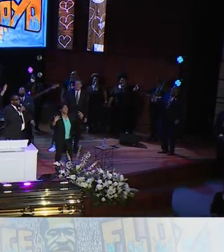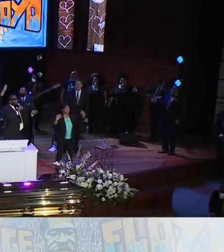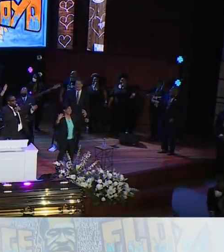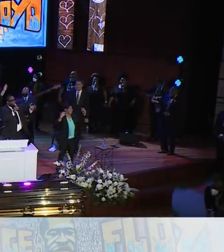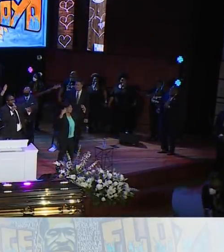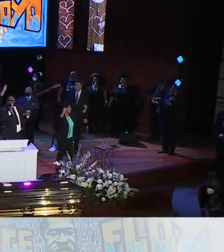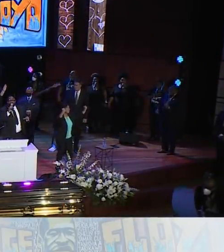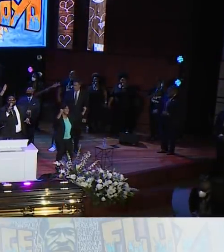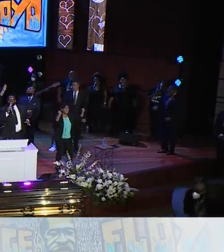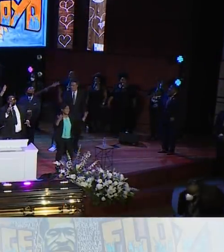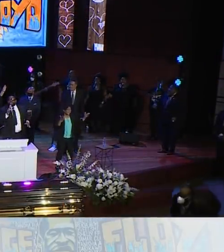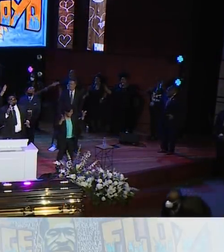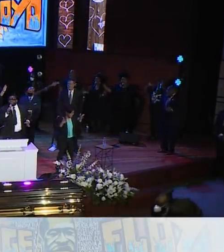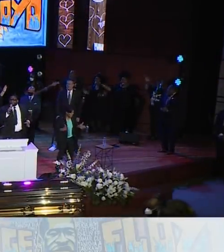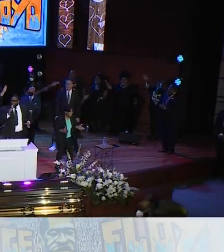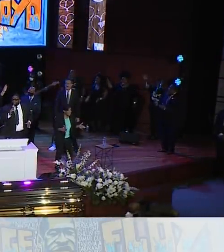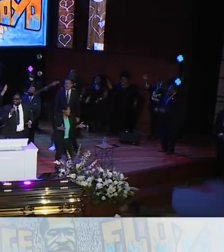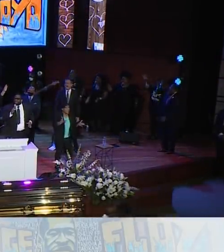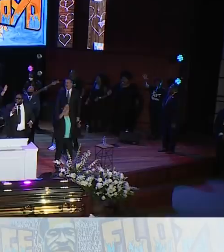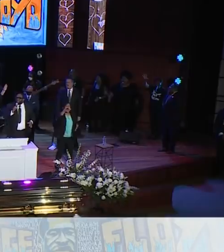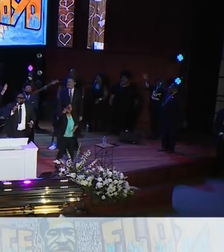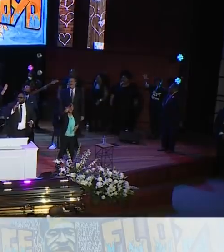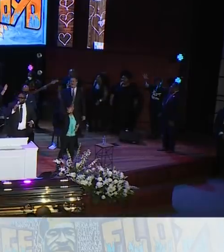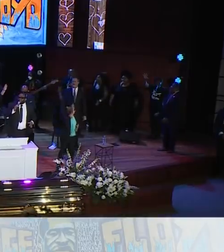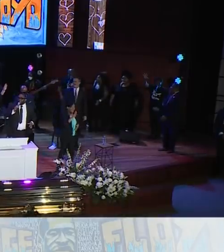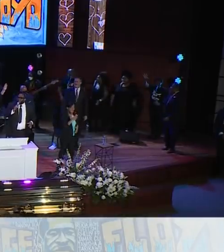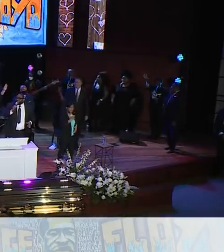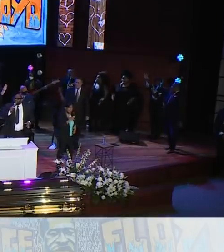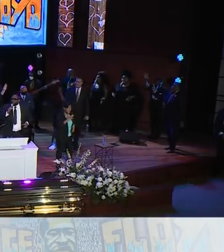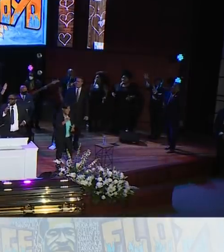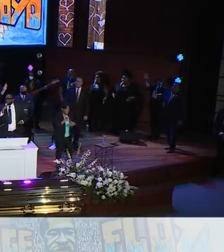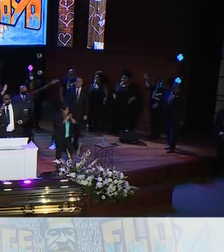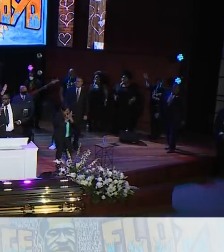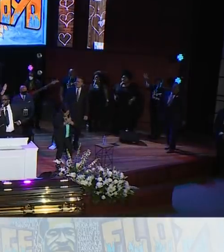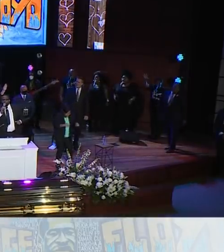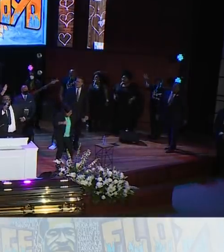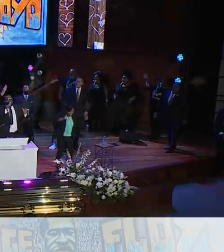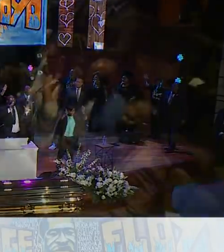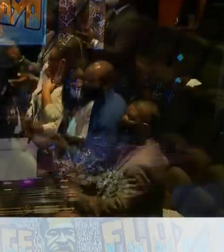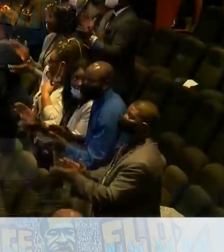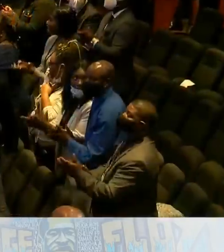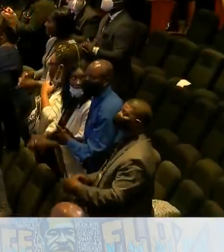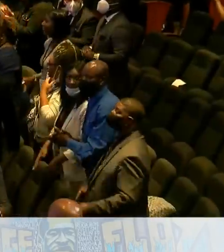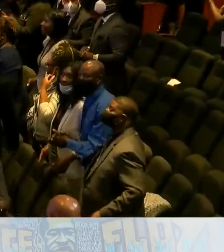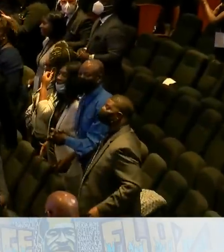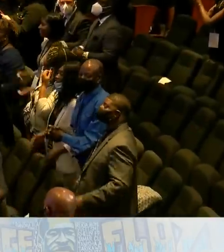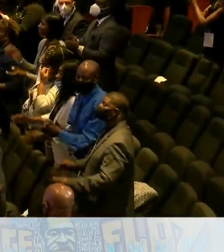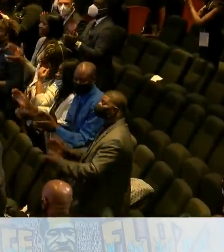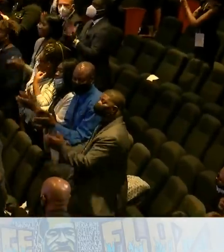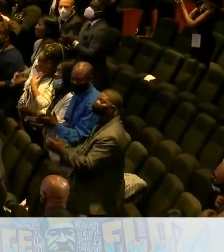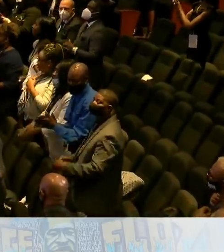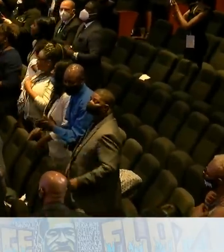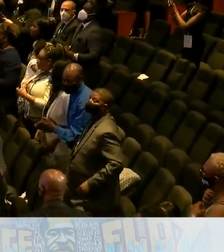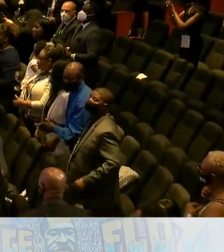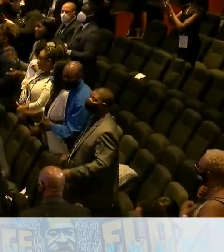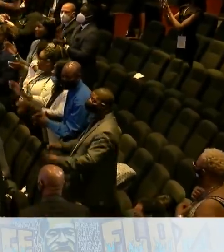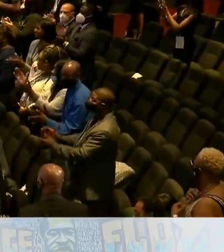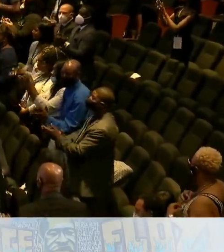YOU SAY IT NOW. GOD OUR SAVIOR.